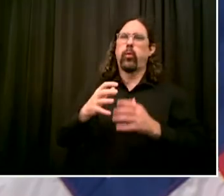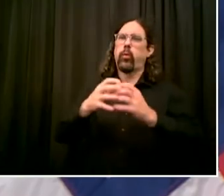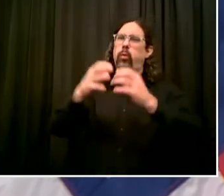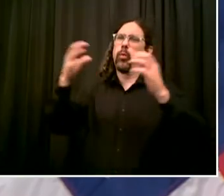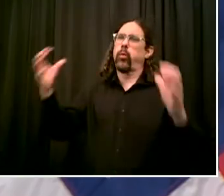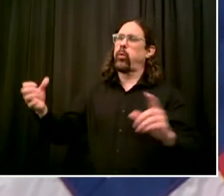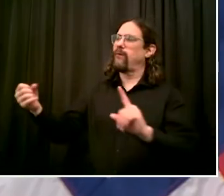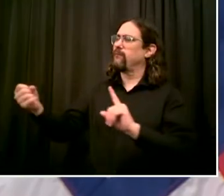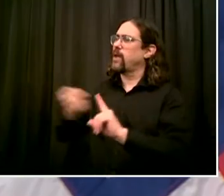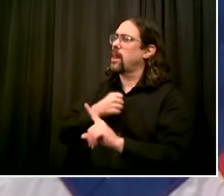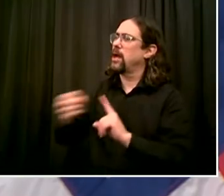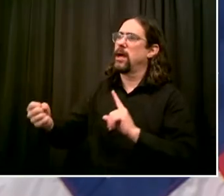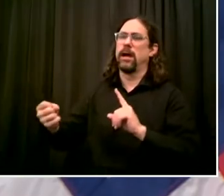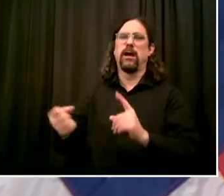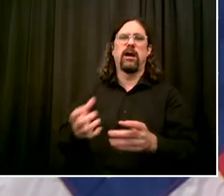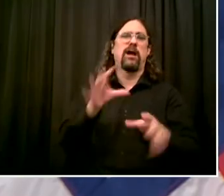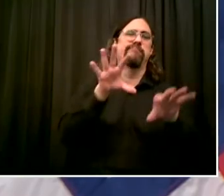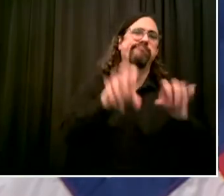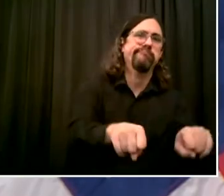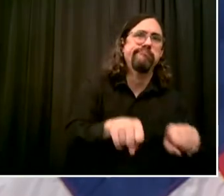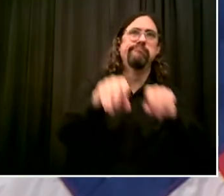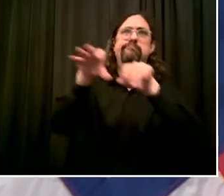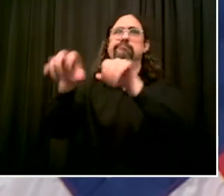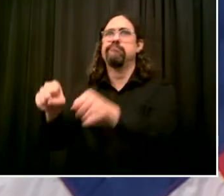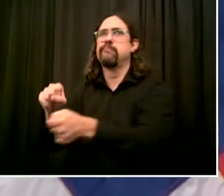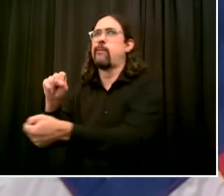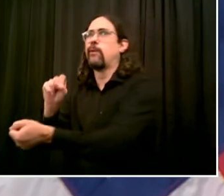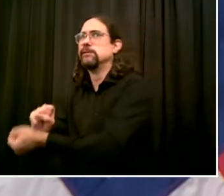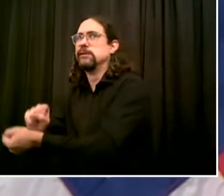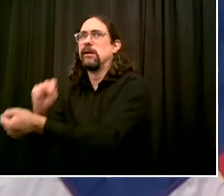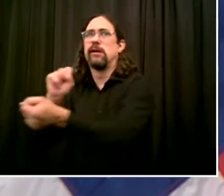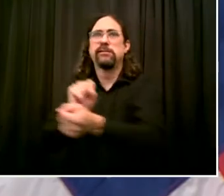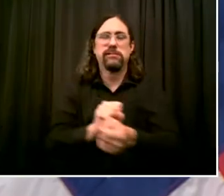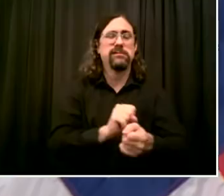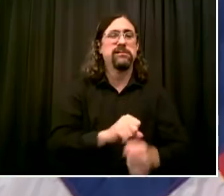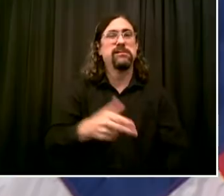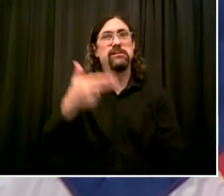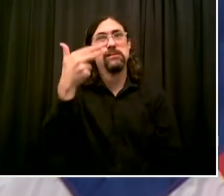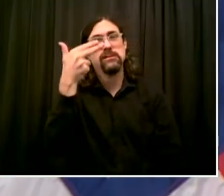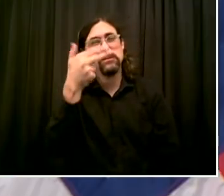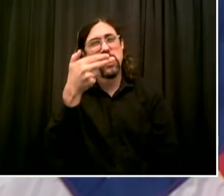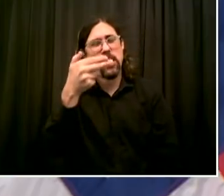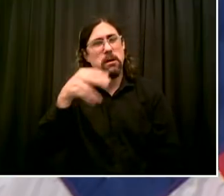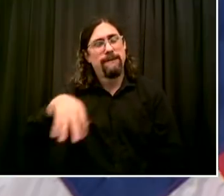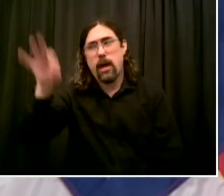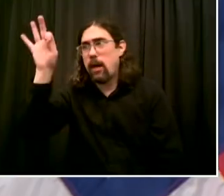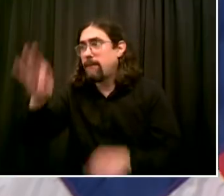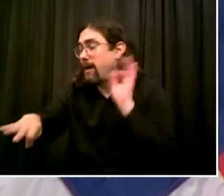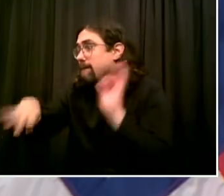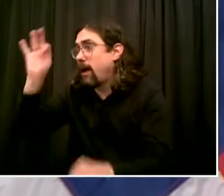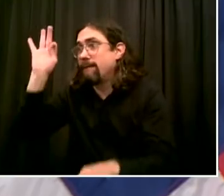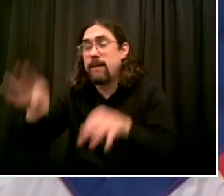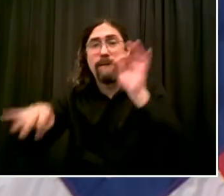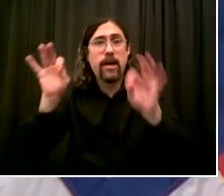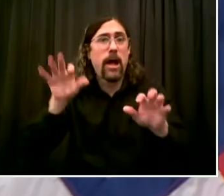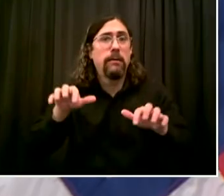YOU HAVE TO LOOK AT ALL OF THIS TOGETHER . WHEN U YOLOK OAT THE AMOUNT OF GUNS